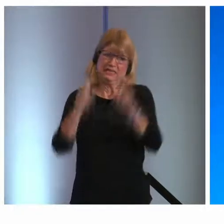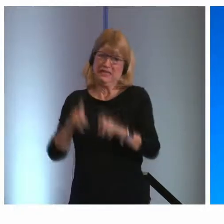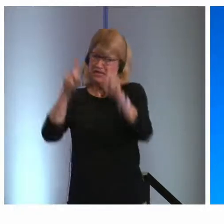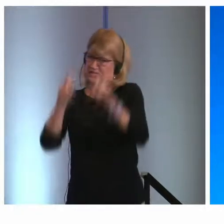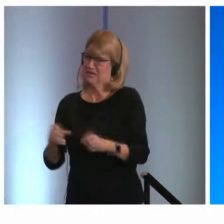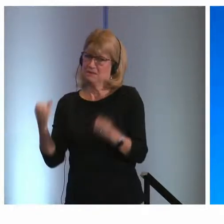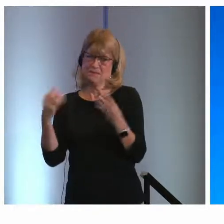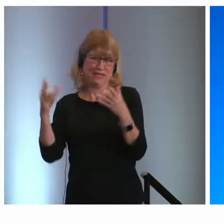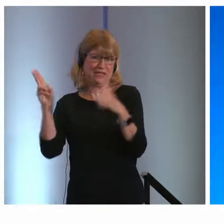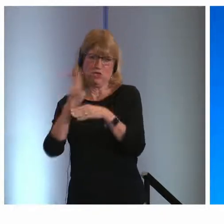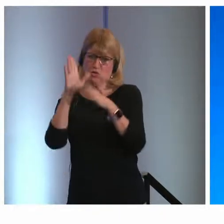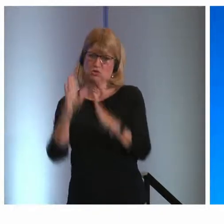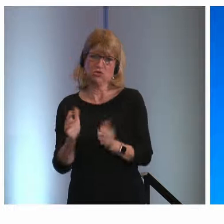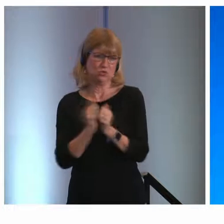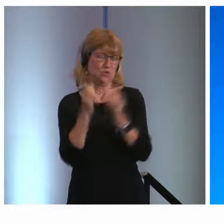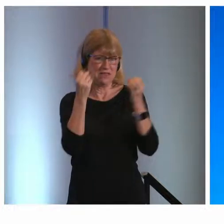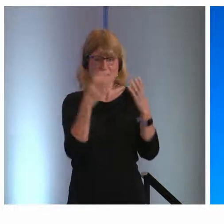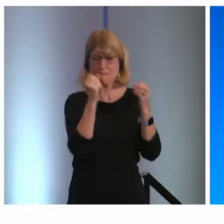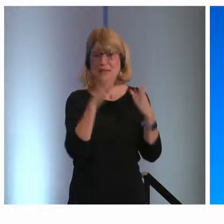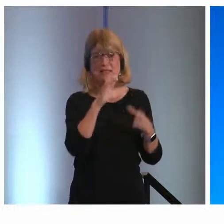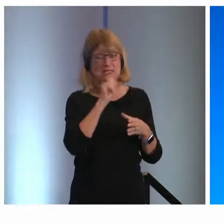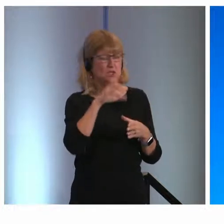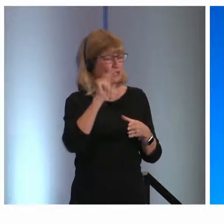foundation for the blind, tech group; and, who have done a lot